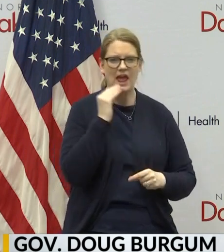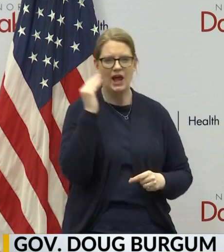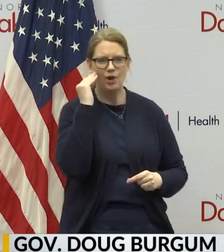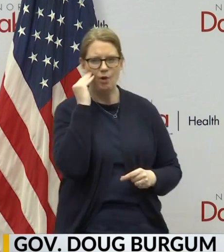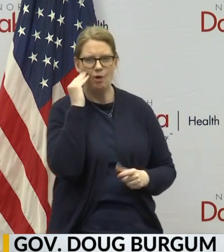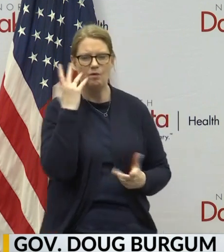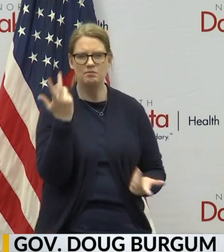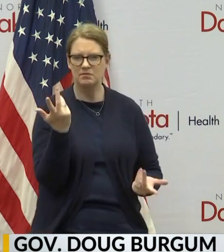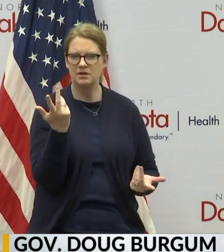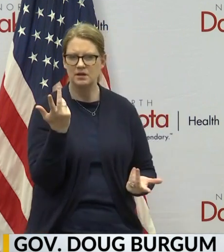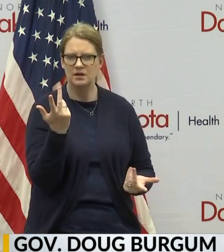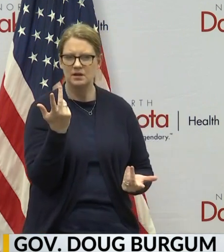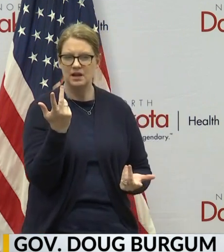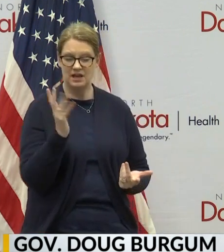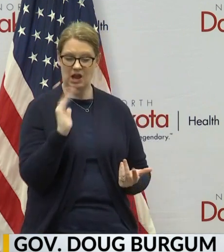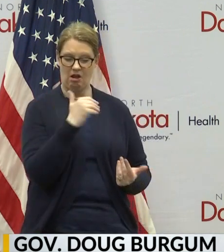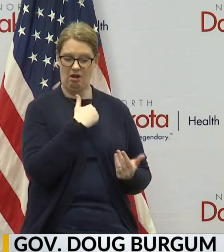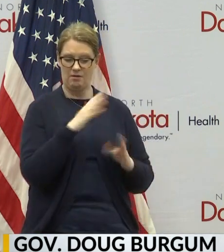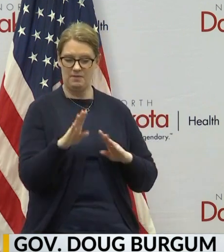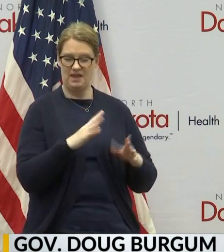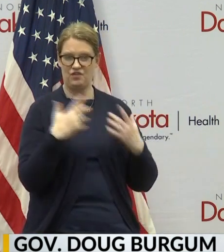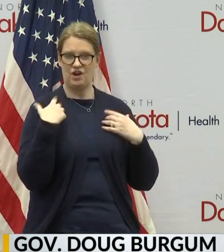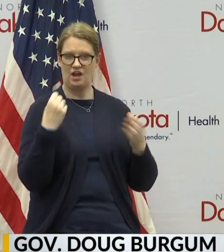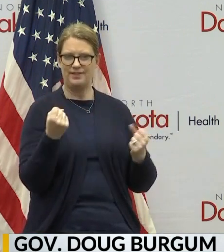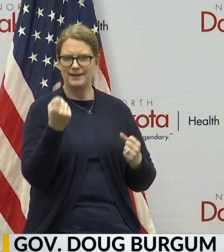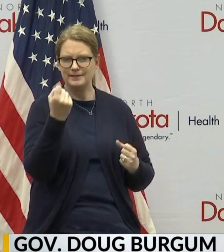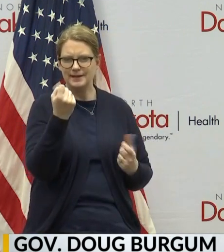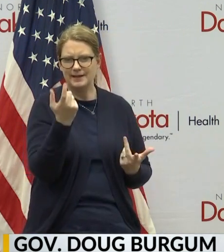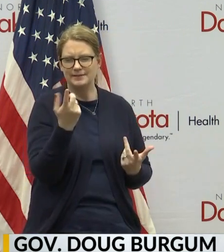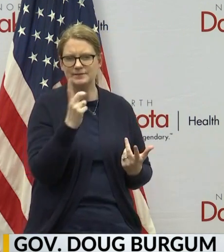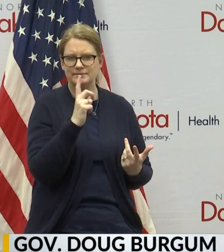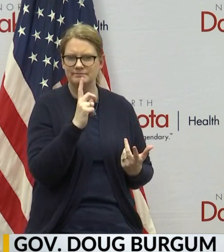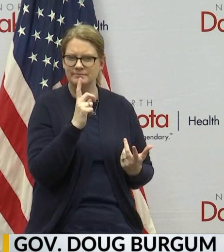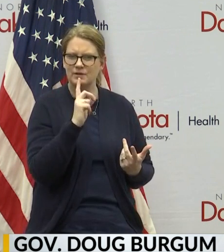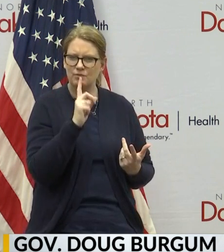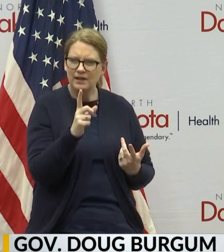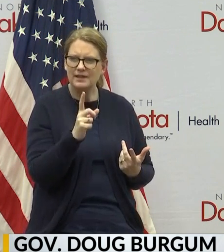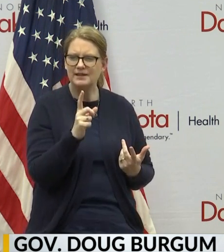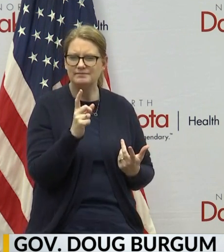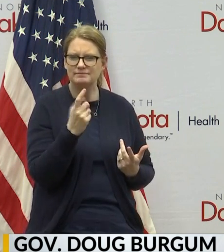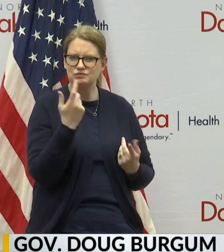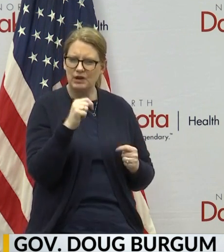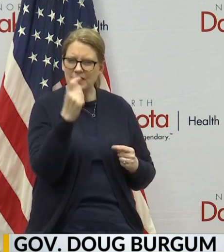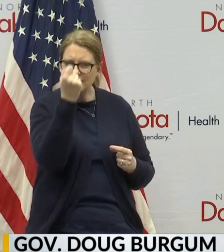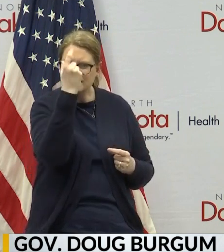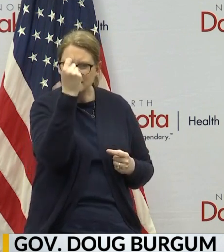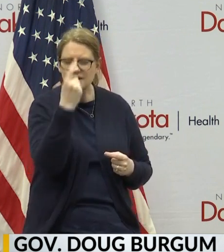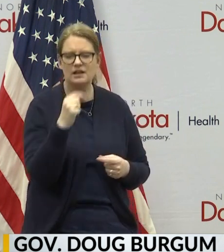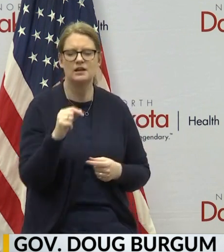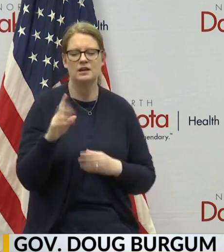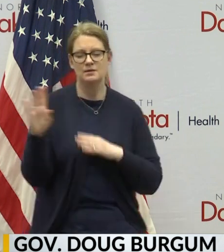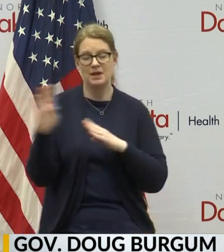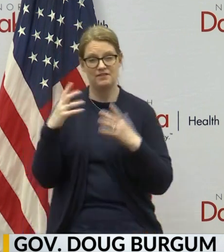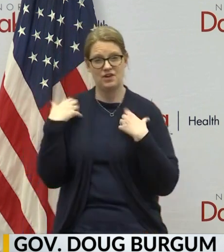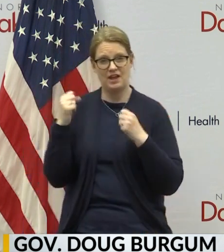REDUCE STRESS FOR YOURSELF AND YOUR FAMILY, AT WORK, AND ACKNOWLEDGING THE ROLE THAT THIS CAN PLAY IN OUR BEHAVIORAL